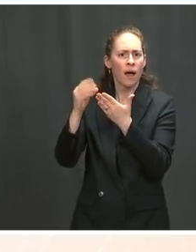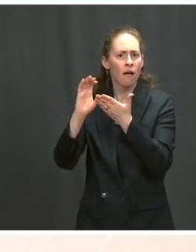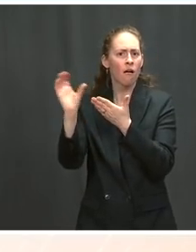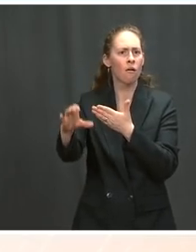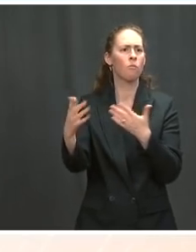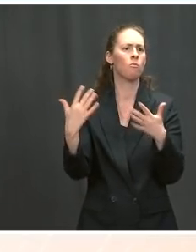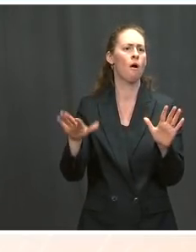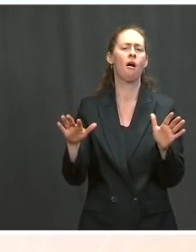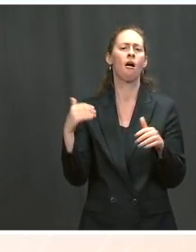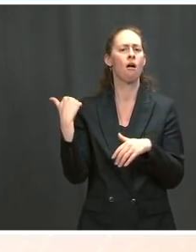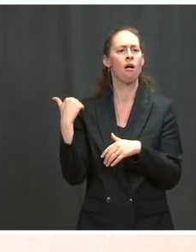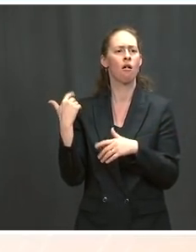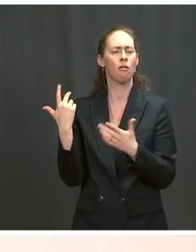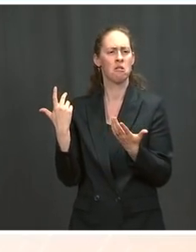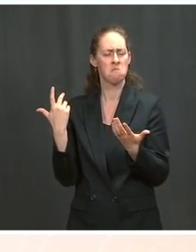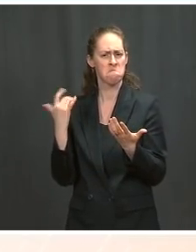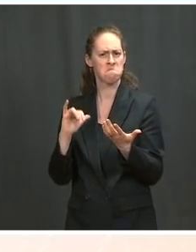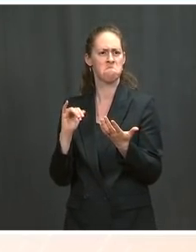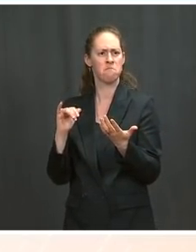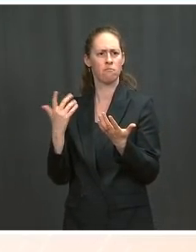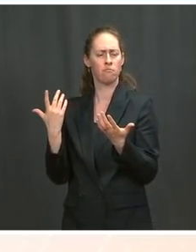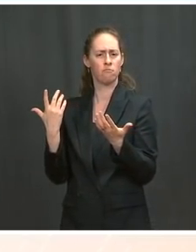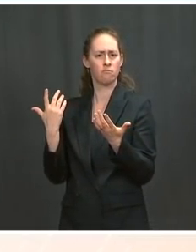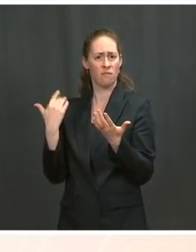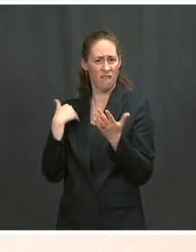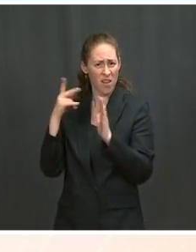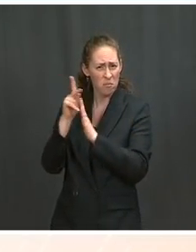why isn't it in your interest to call out companies